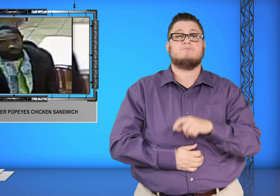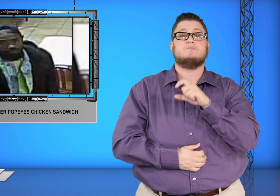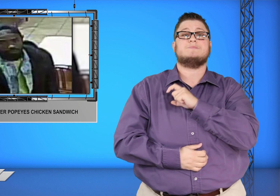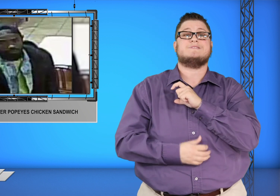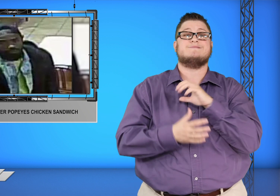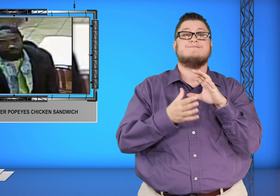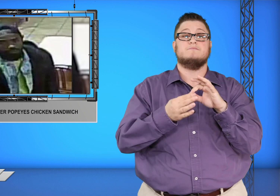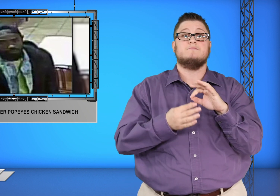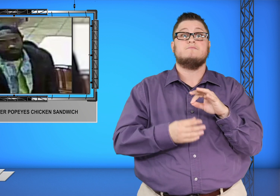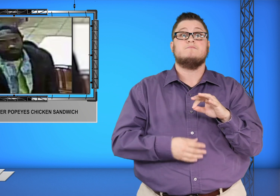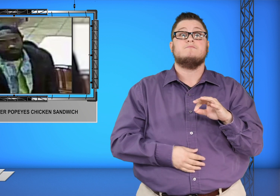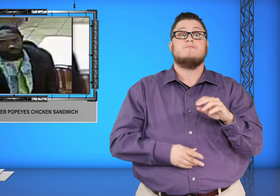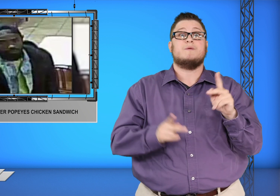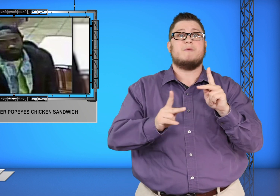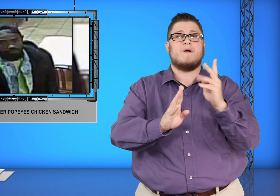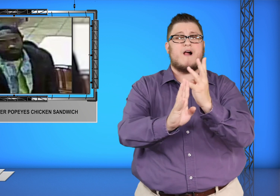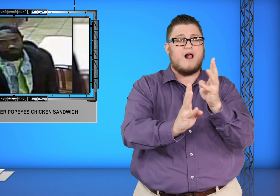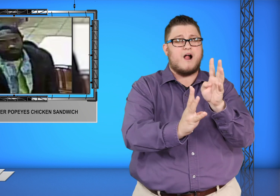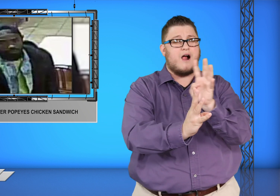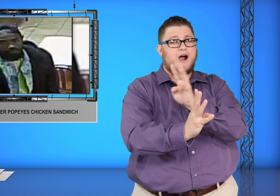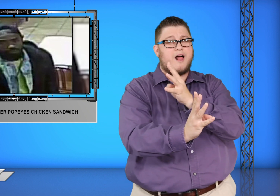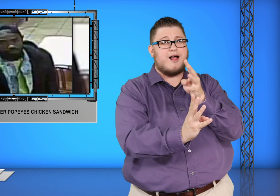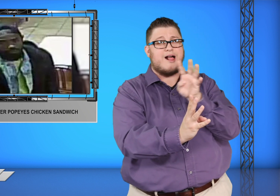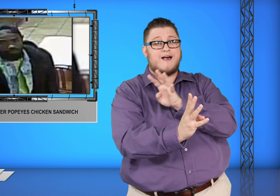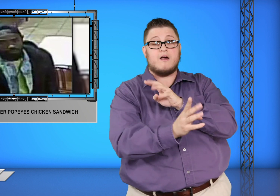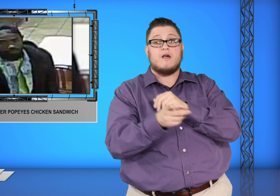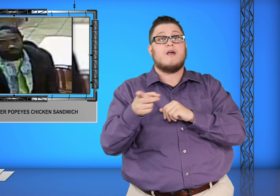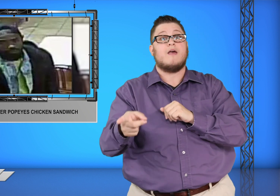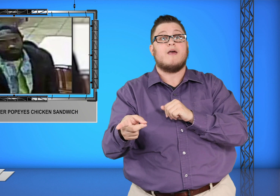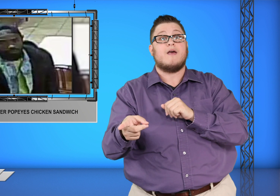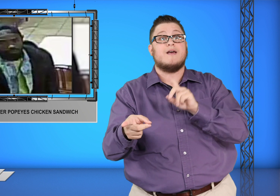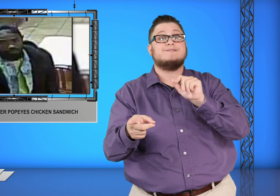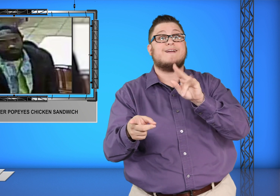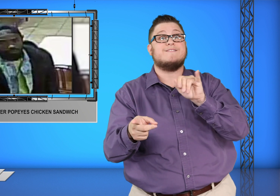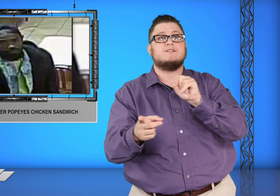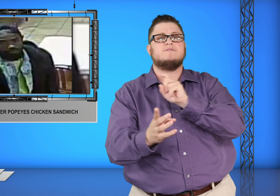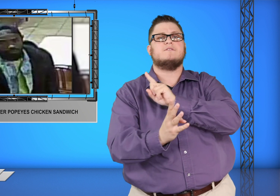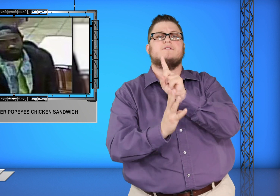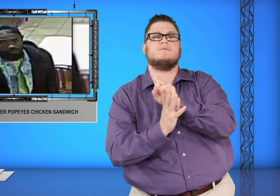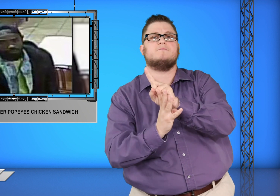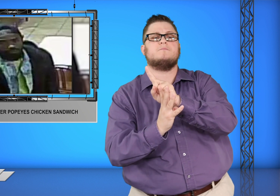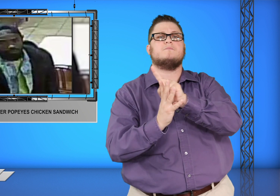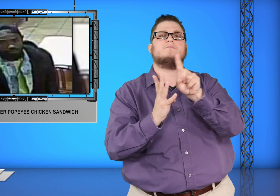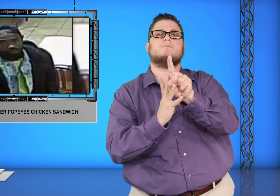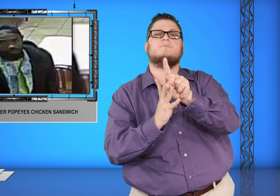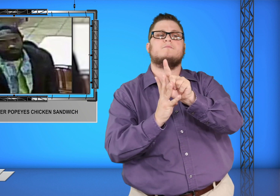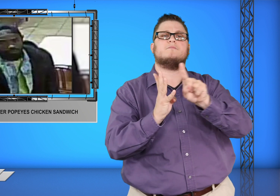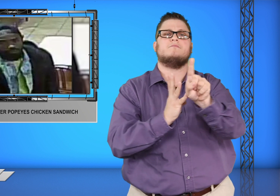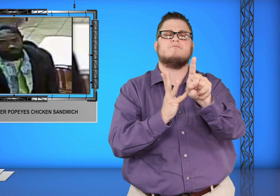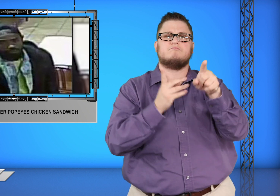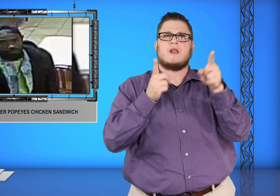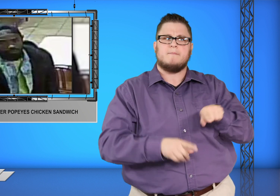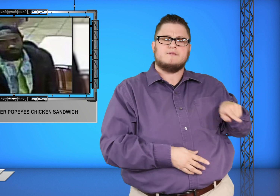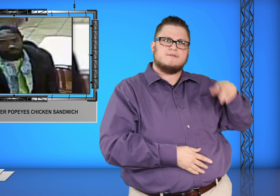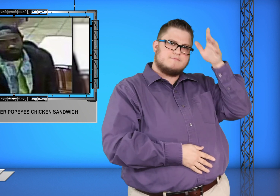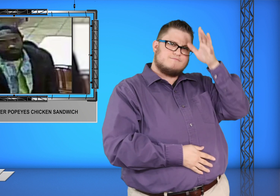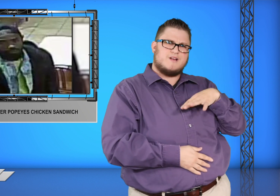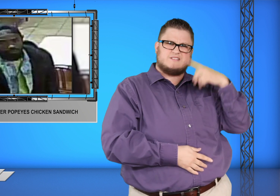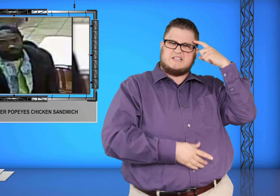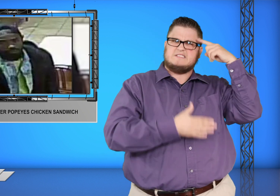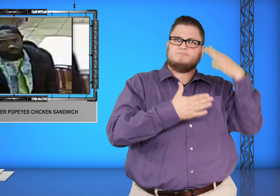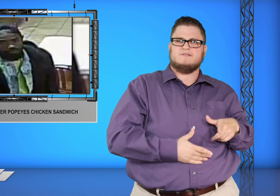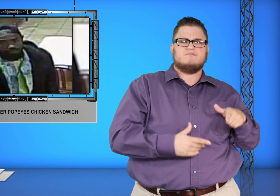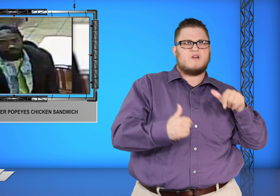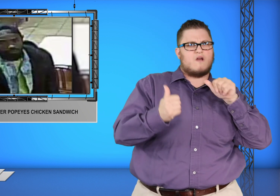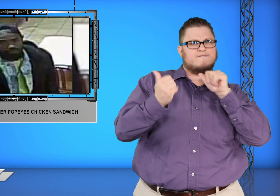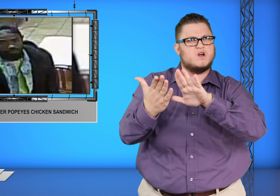Police say the male suspect stabbed Davis after confronting him for cutting in line several